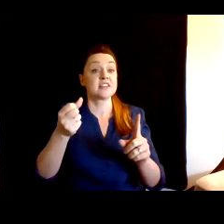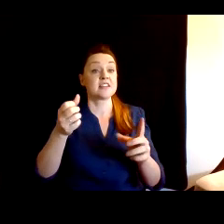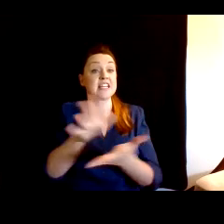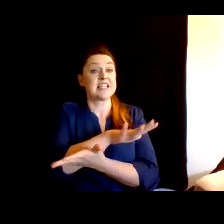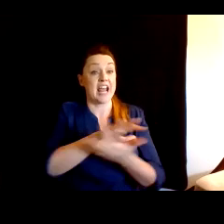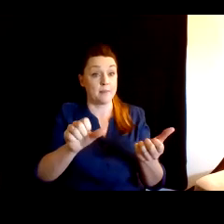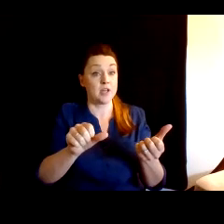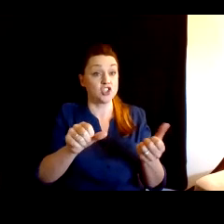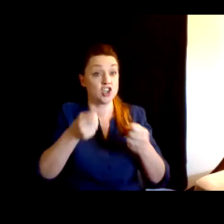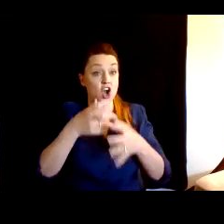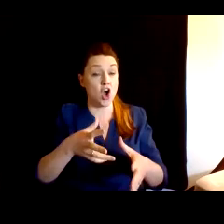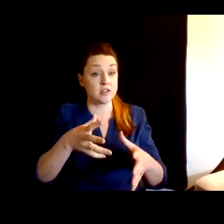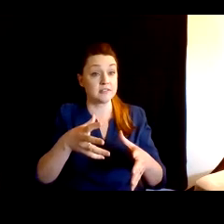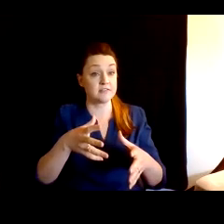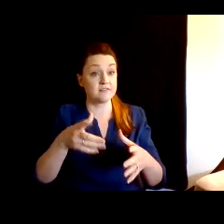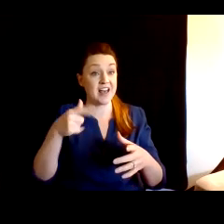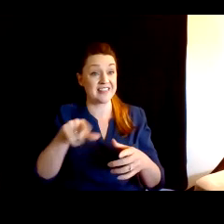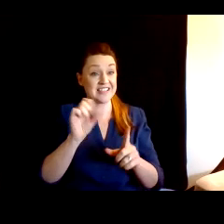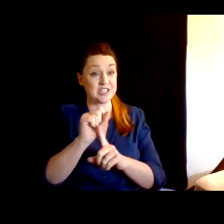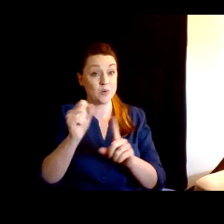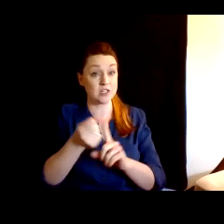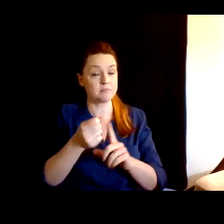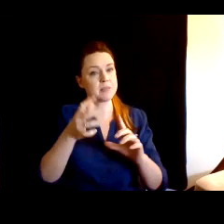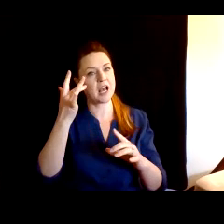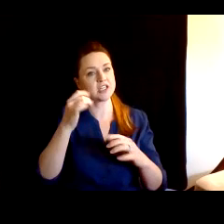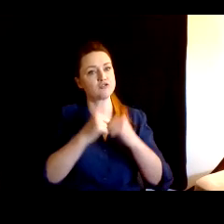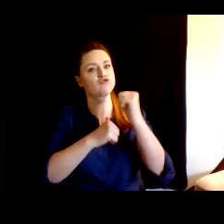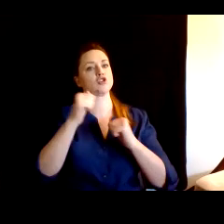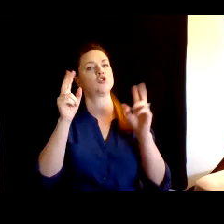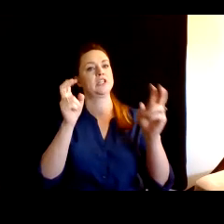is directly related to some of the structural issues and decision-making processes,